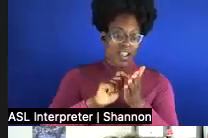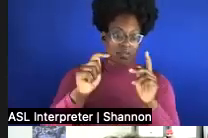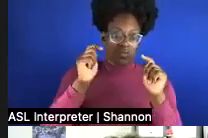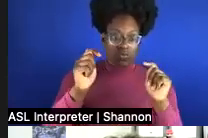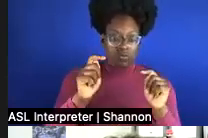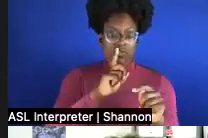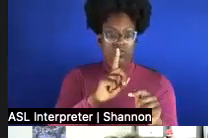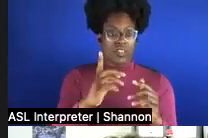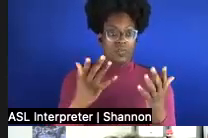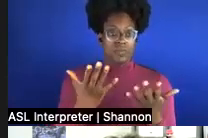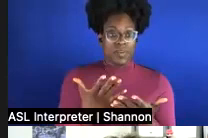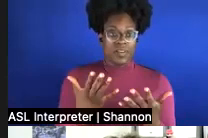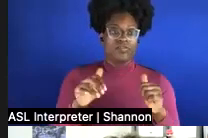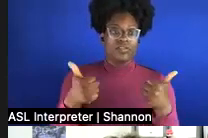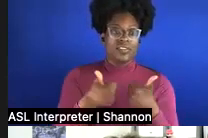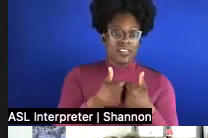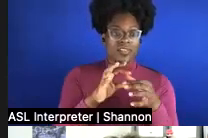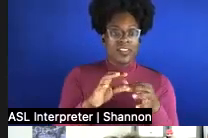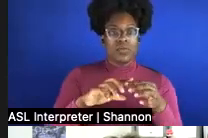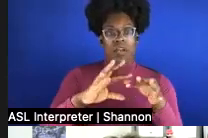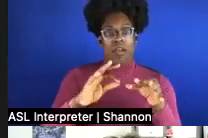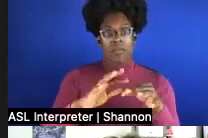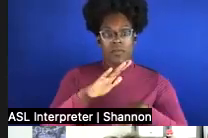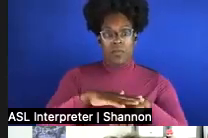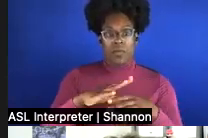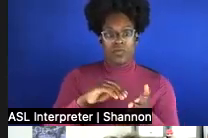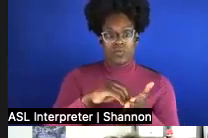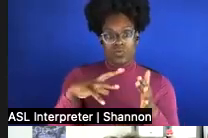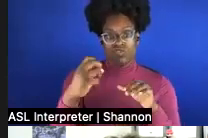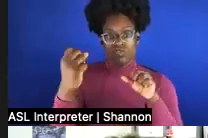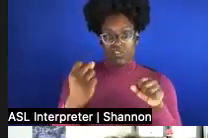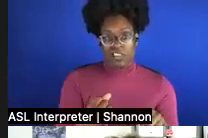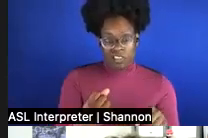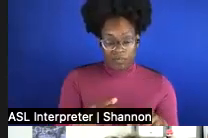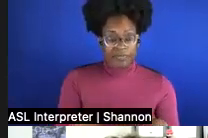strengths. And now I'm going to stop my video and ask Bri to please move the slide forward.